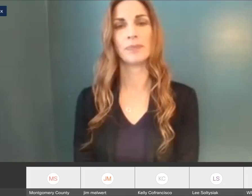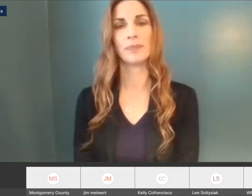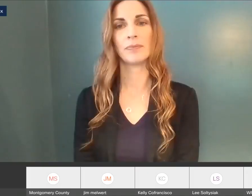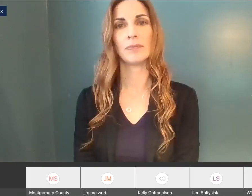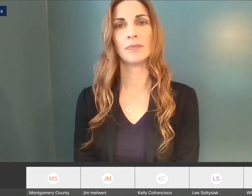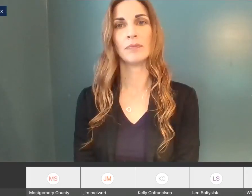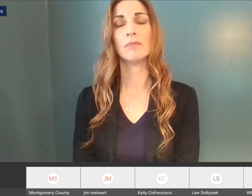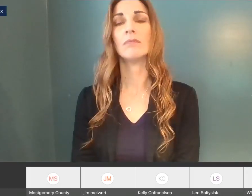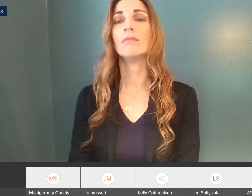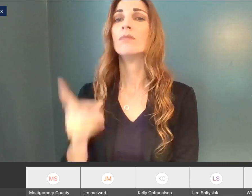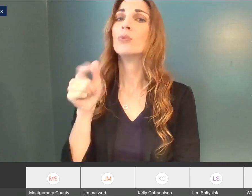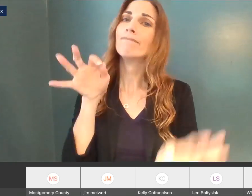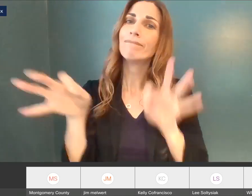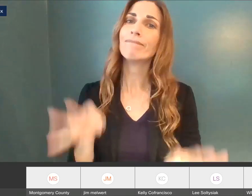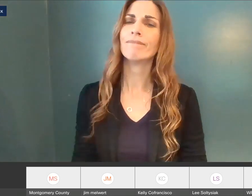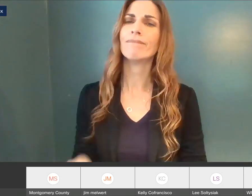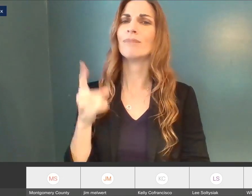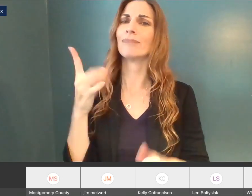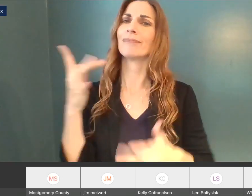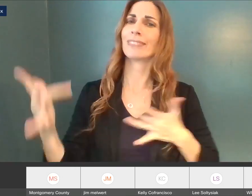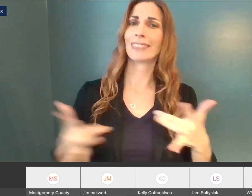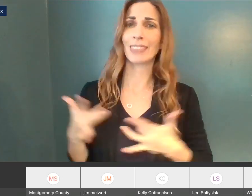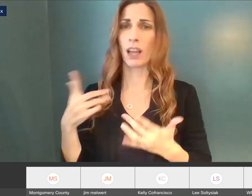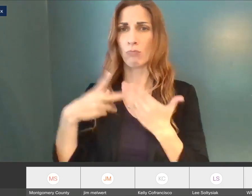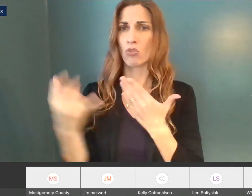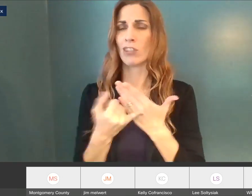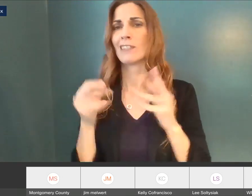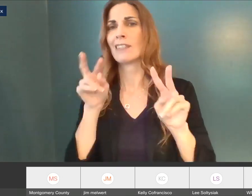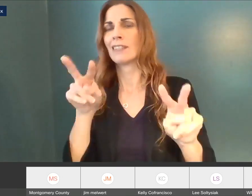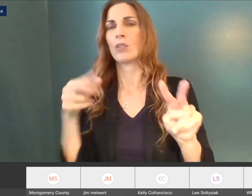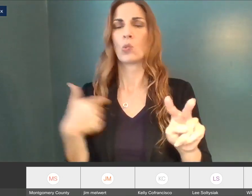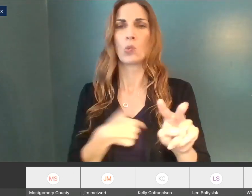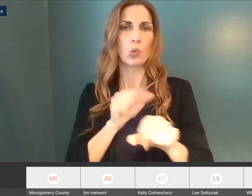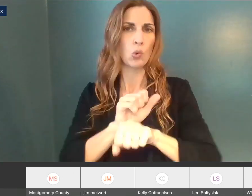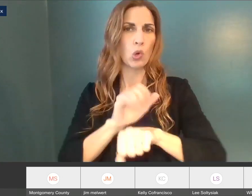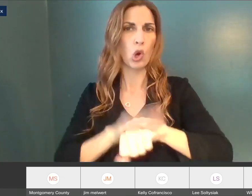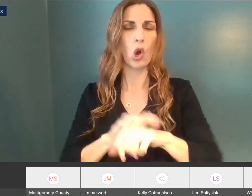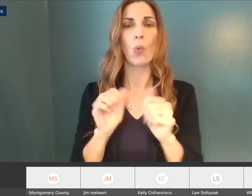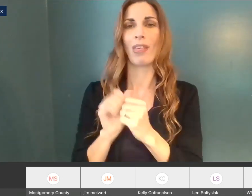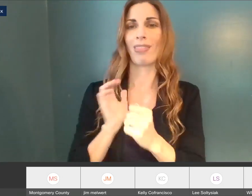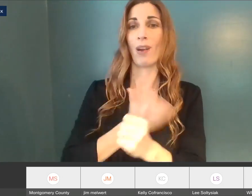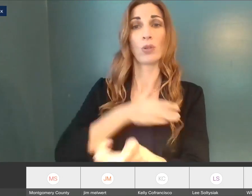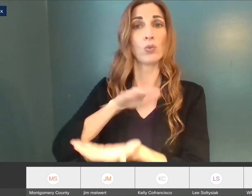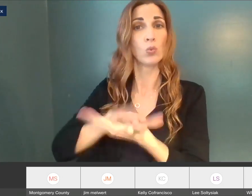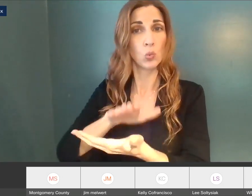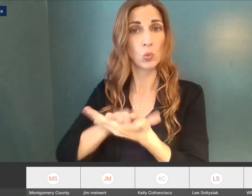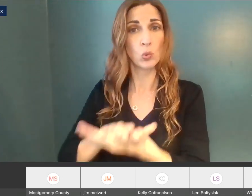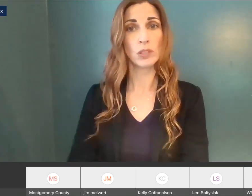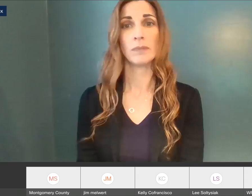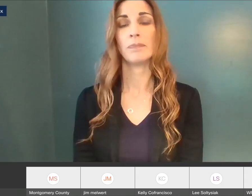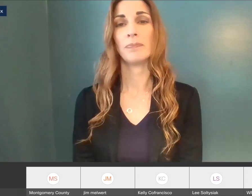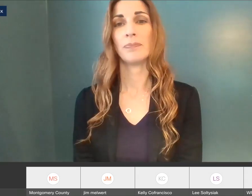a very exciting project that we have been working on with our schools and we talked a little bit